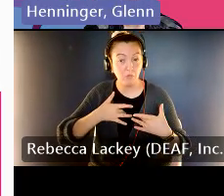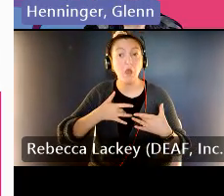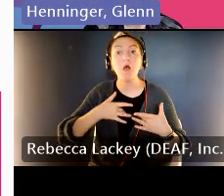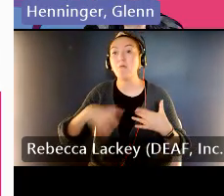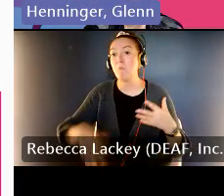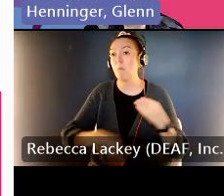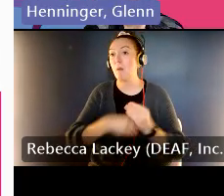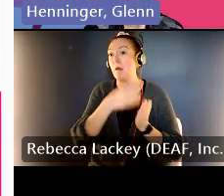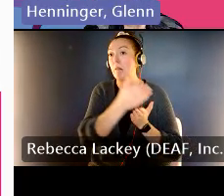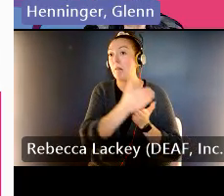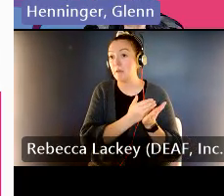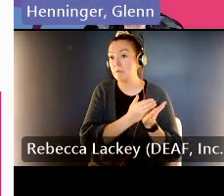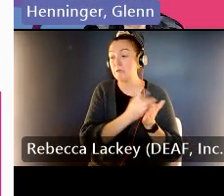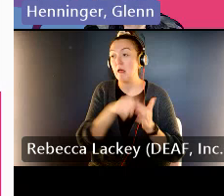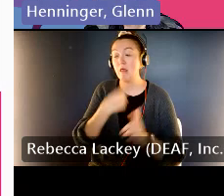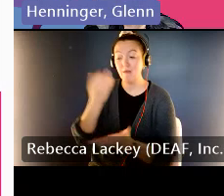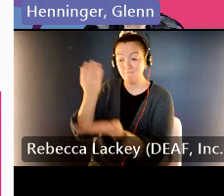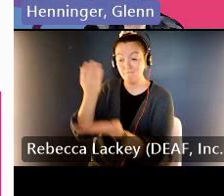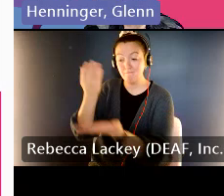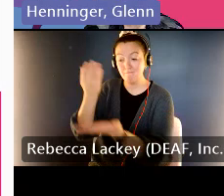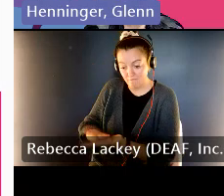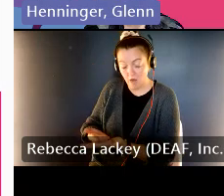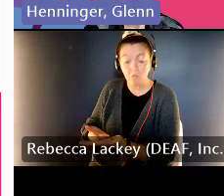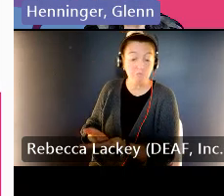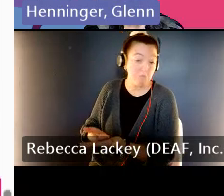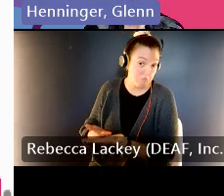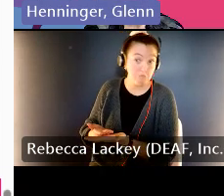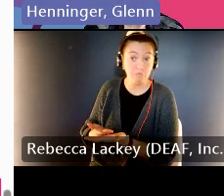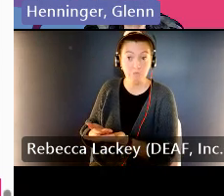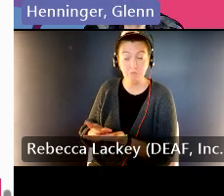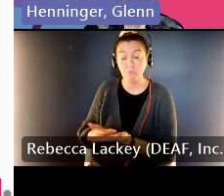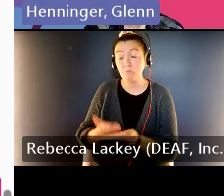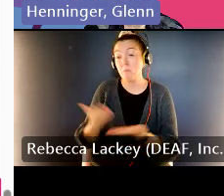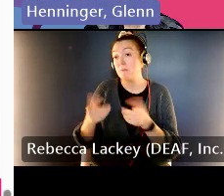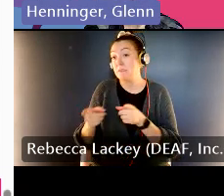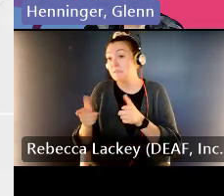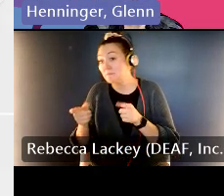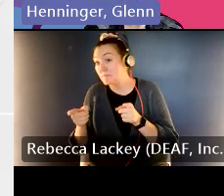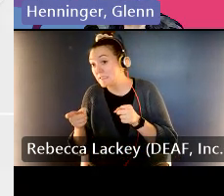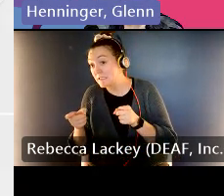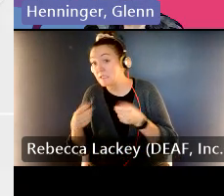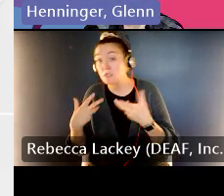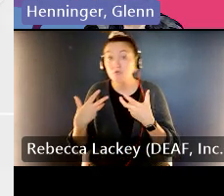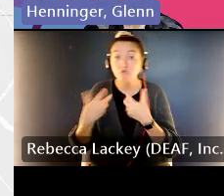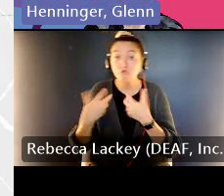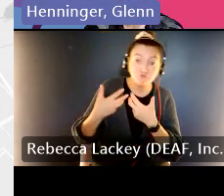Then we'd verify that there was either speeding, crashes or both.